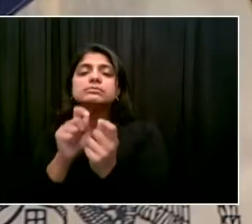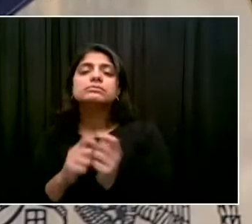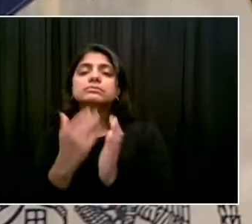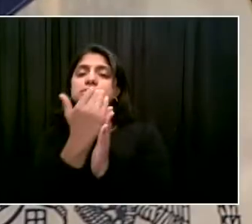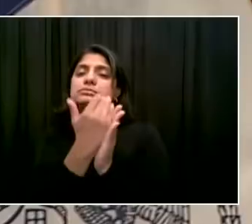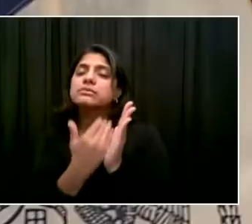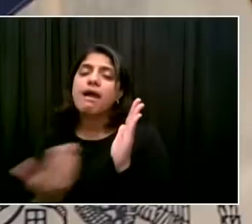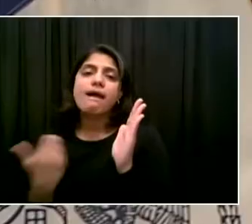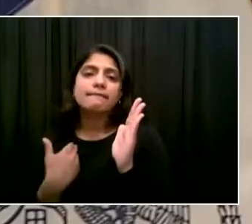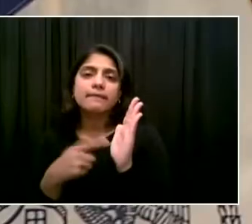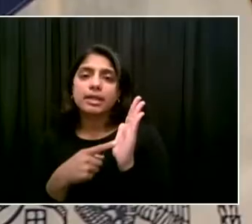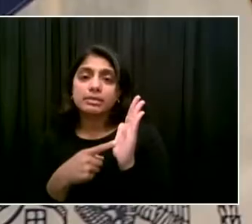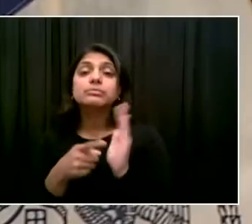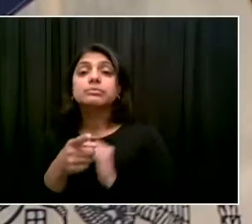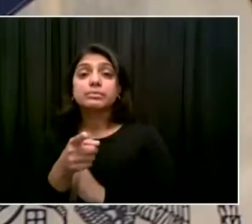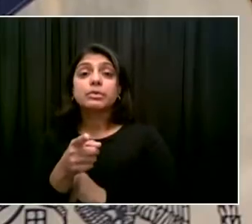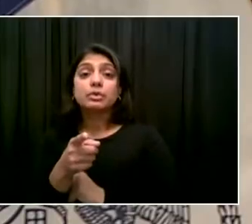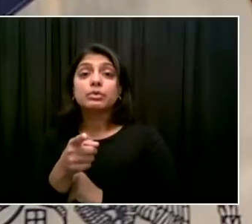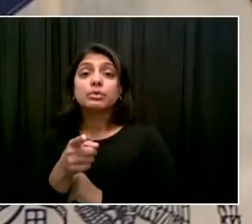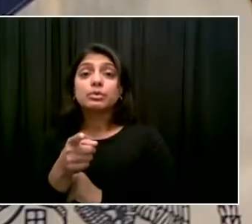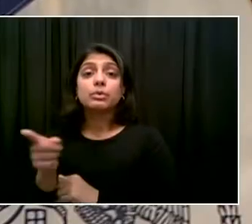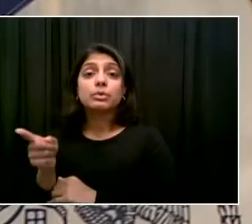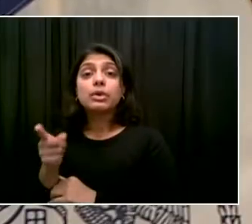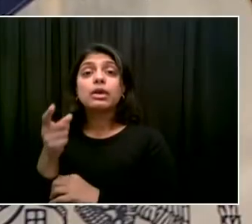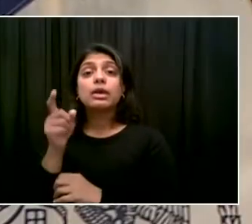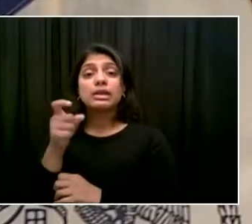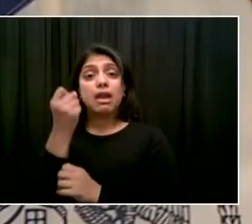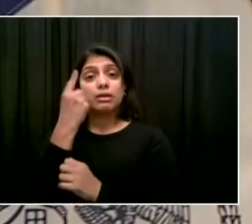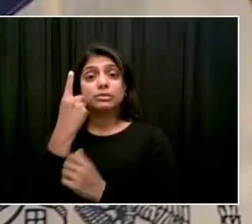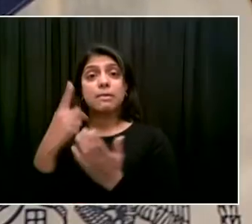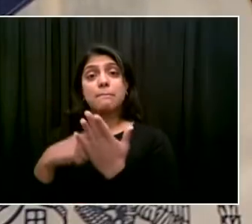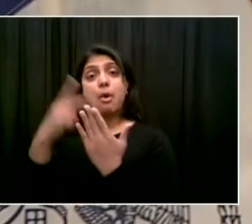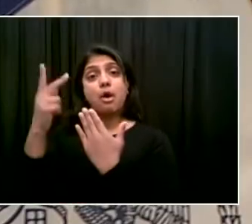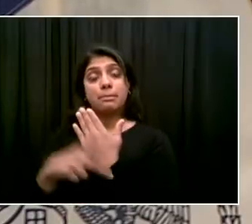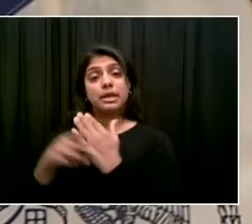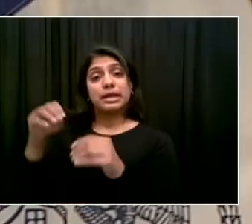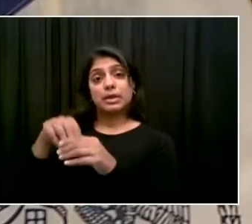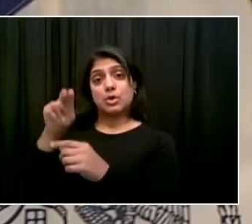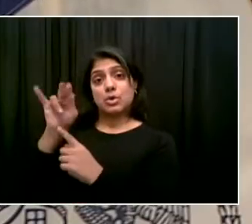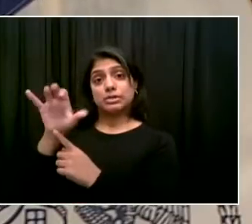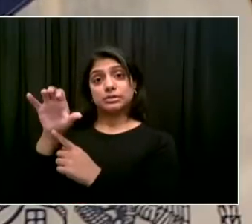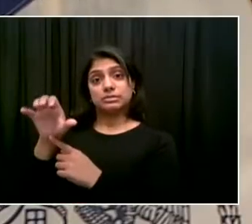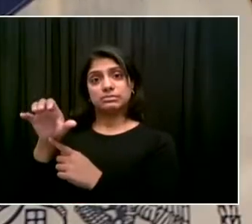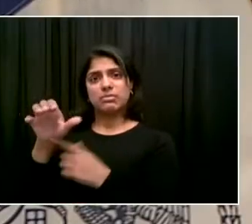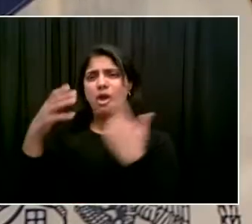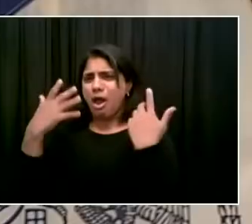HAVE A MODEL RIGHT NOW THAT